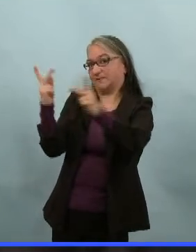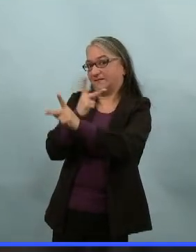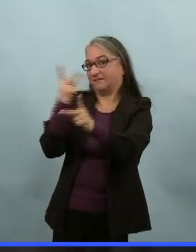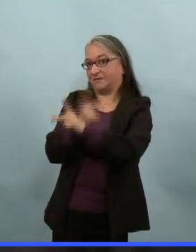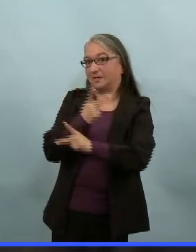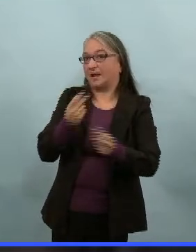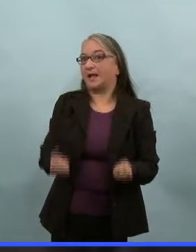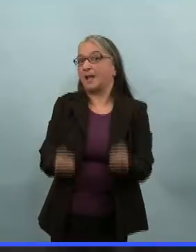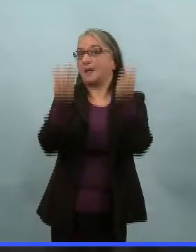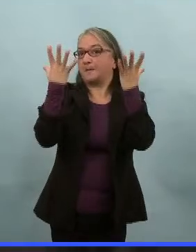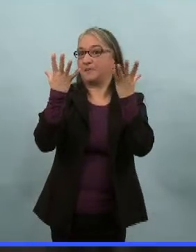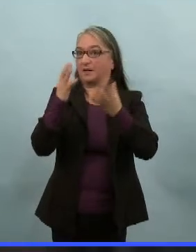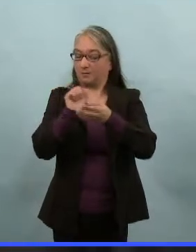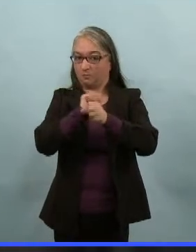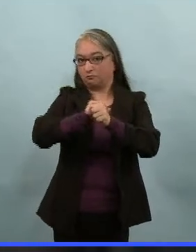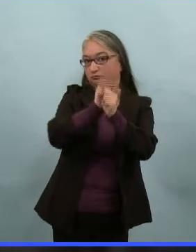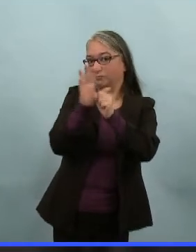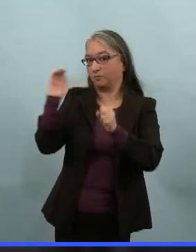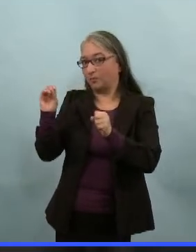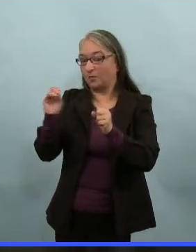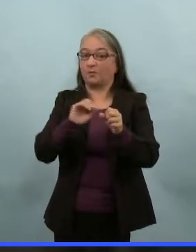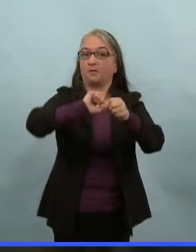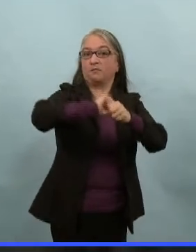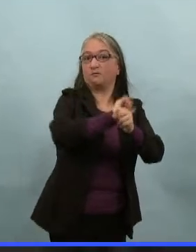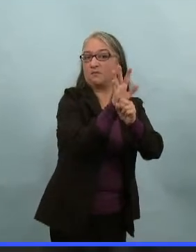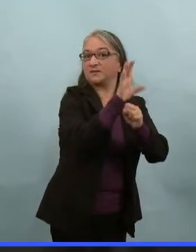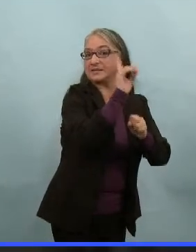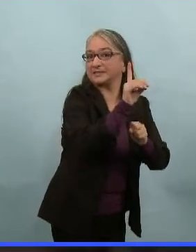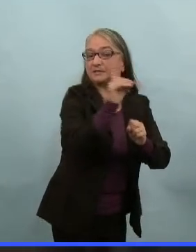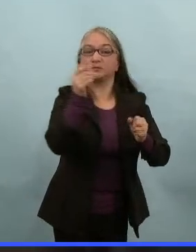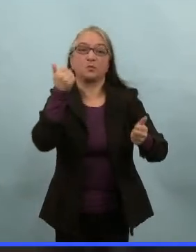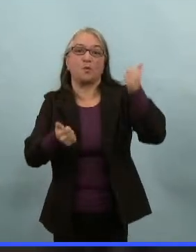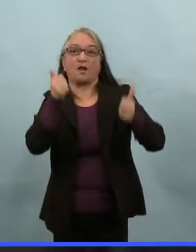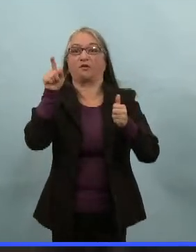versus delta in the icu we're hoping to get some preliminary numbers in the near future as well